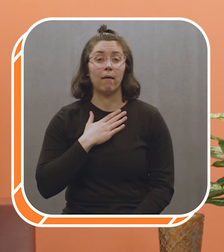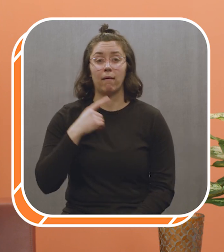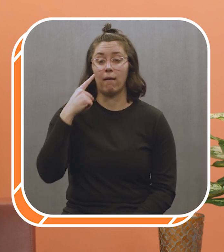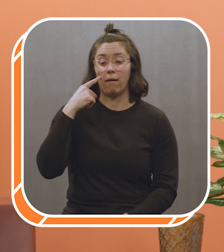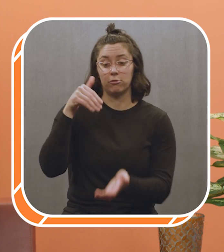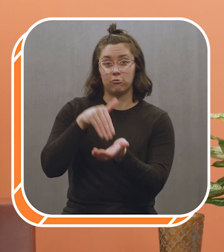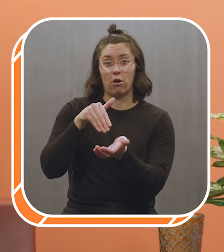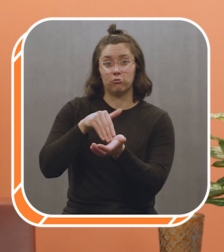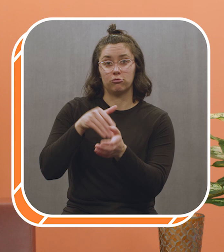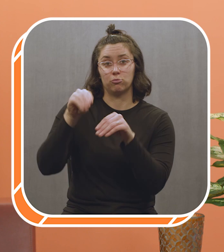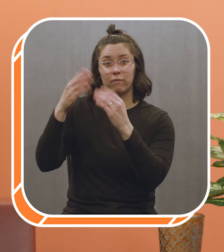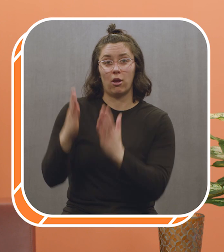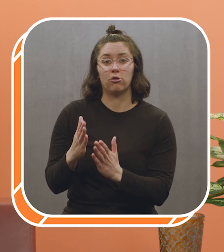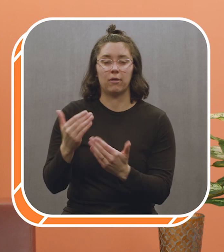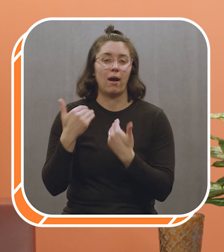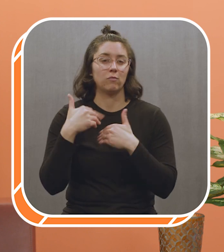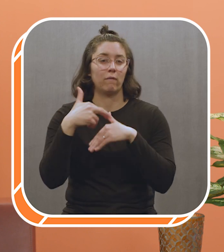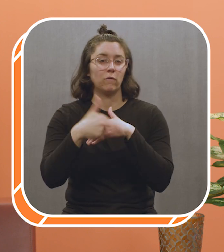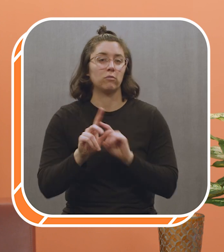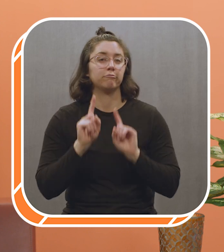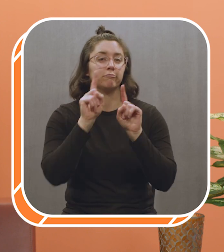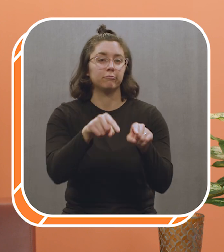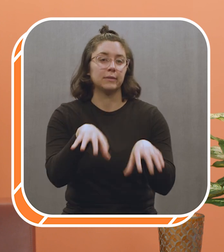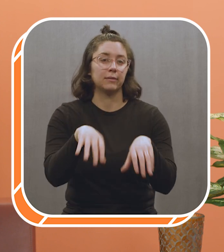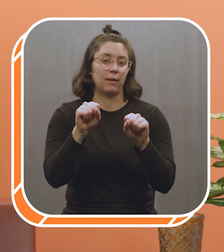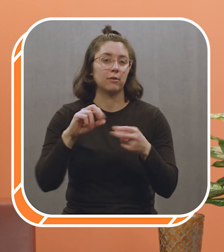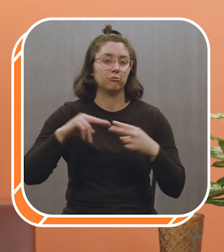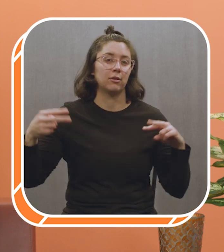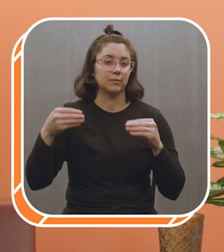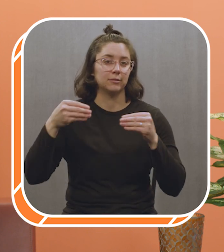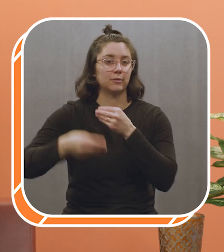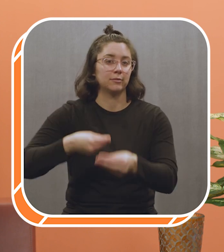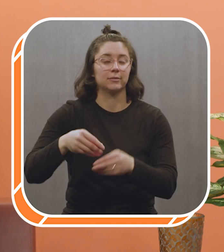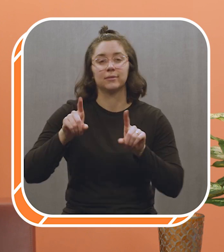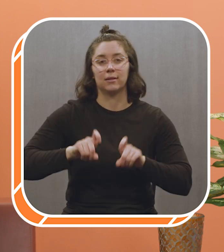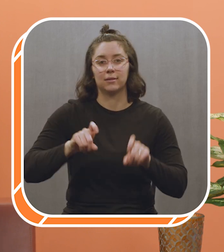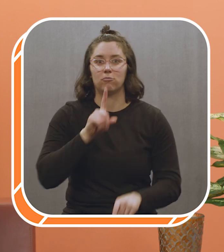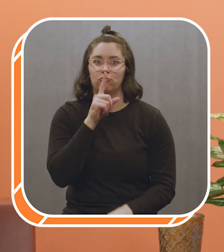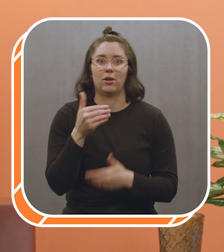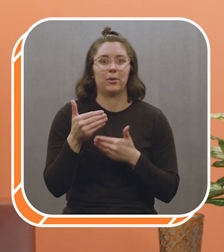they have a referral for me so that I can get genetic testing. So I'm very excited about that.